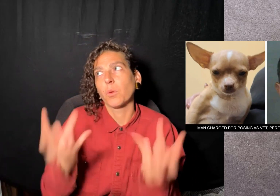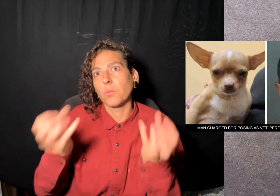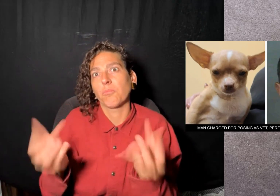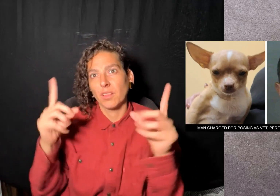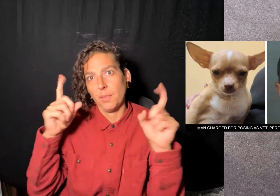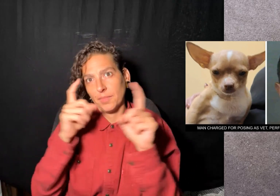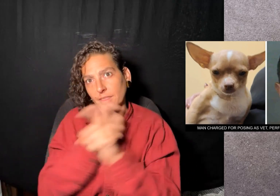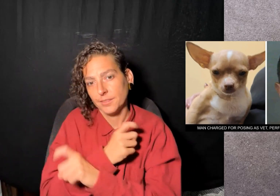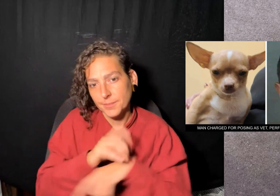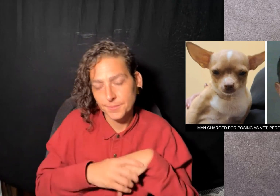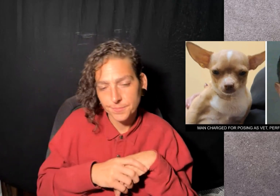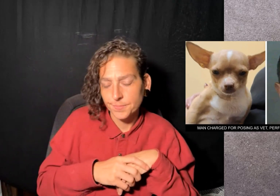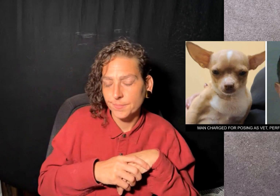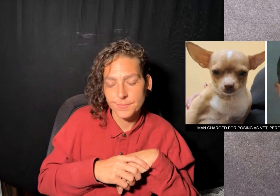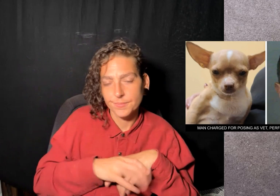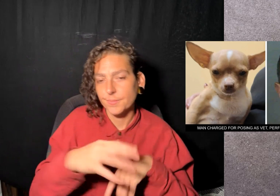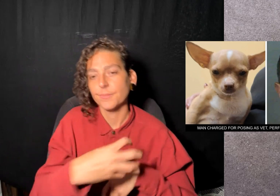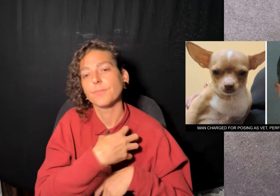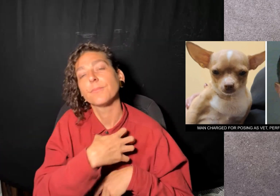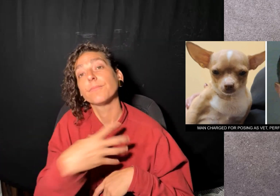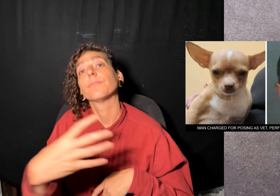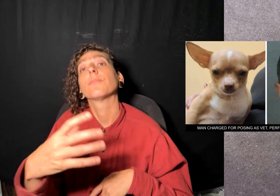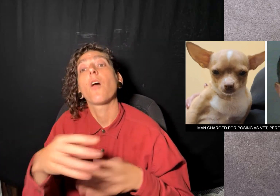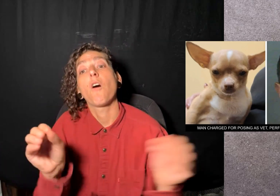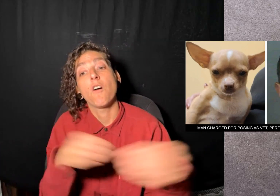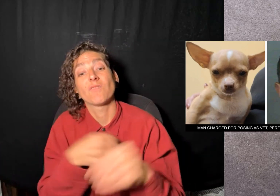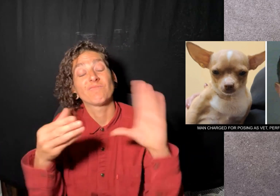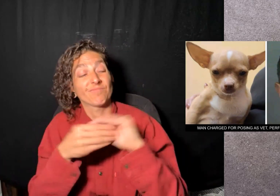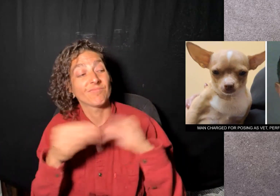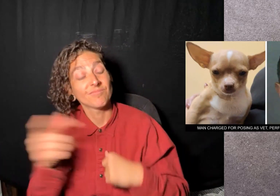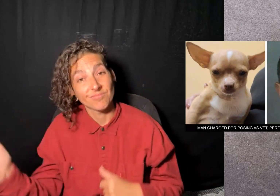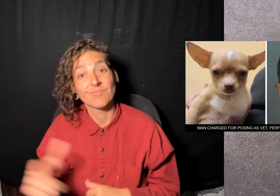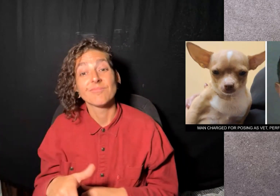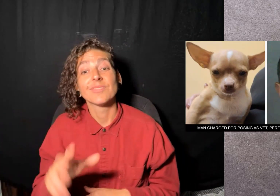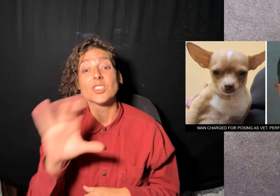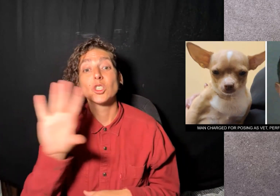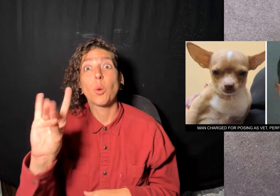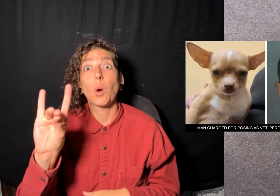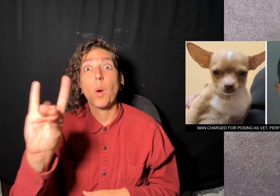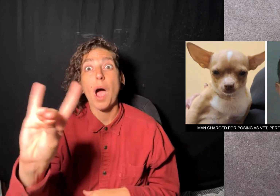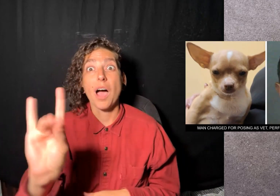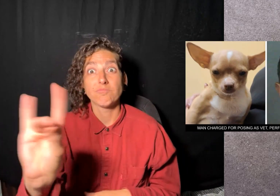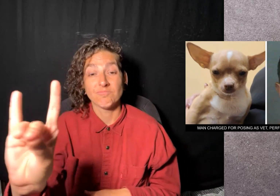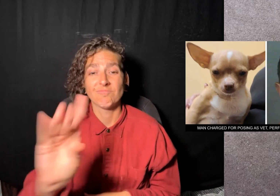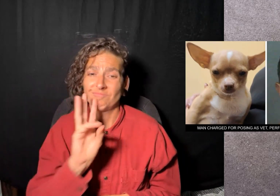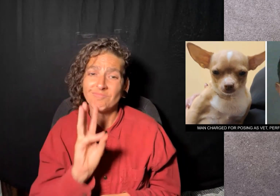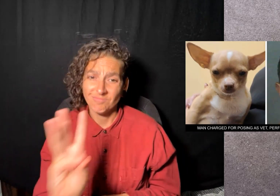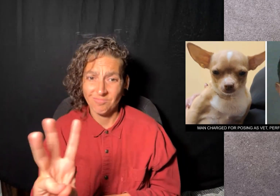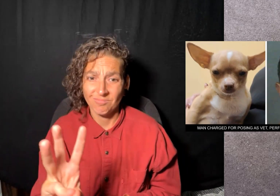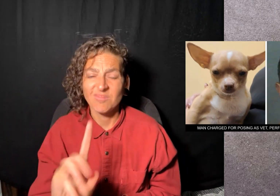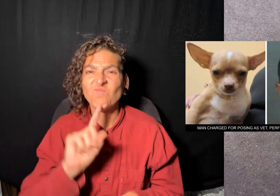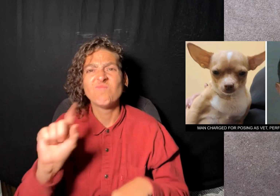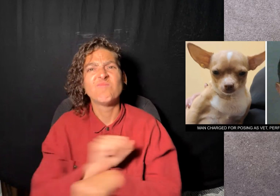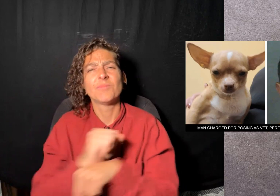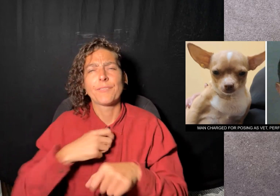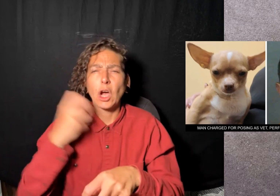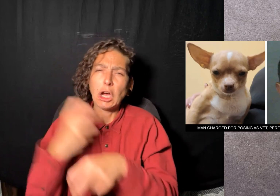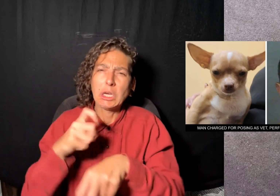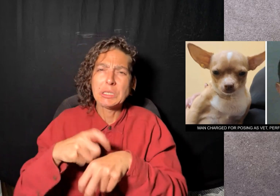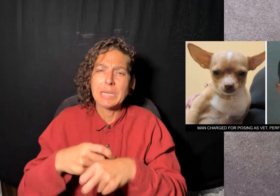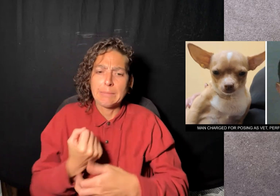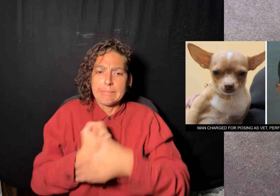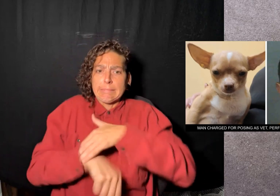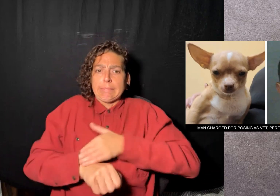complications the Sheriff's office said the six year old chihuahua was having difficulty